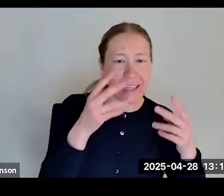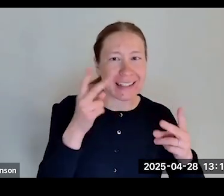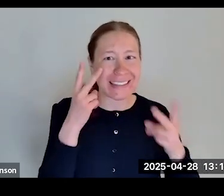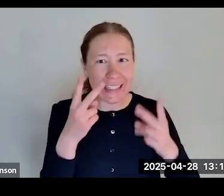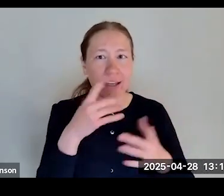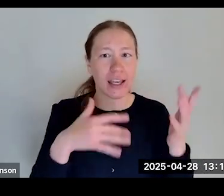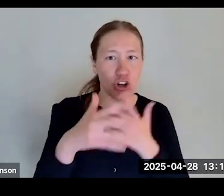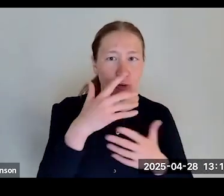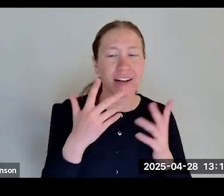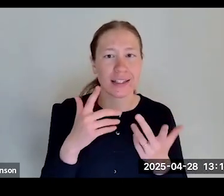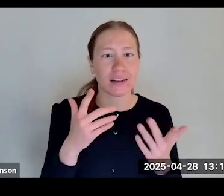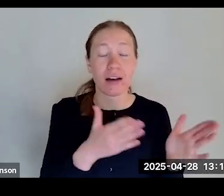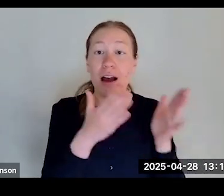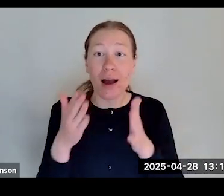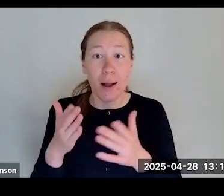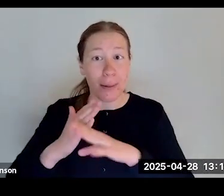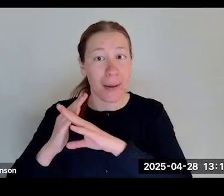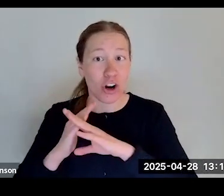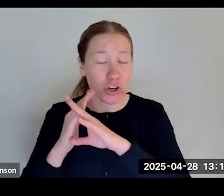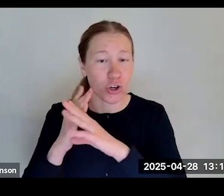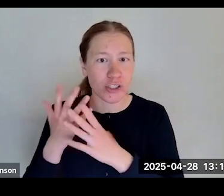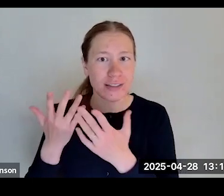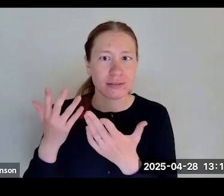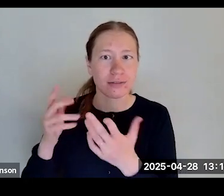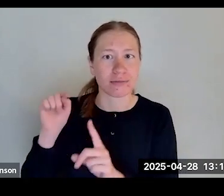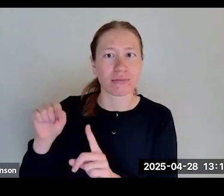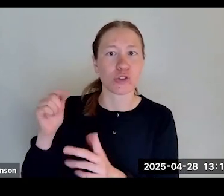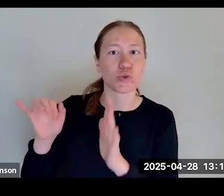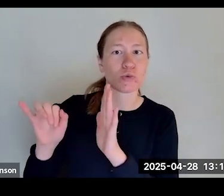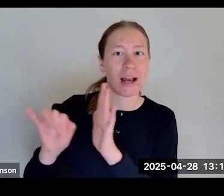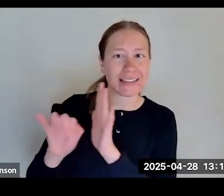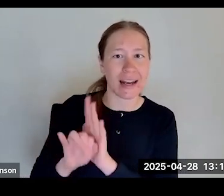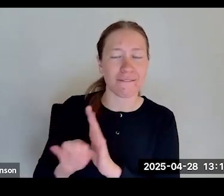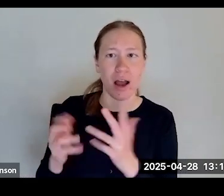and then the barriers in the workplace in order to identify a reasonable or helpful accommodation.